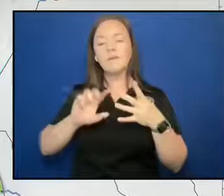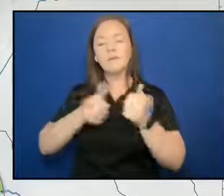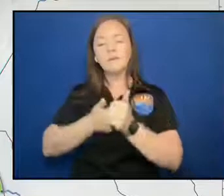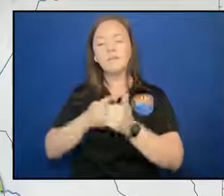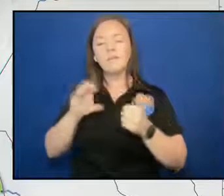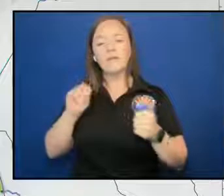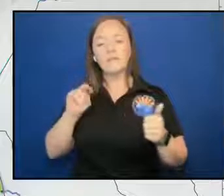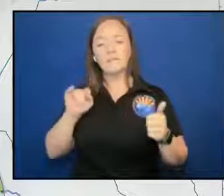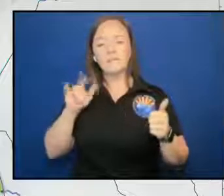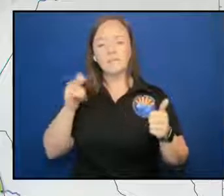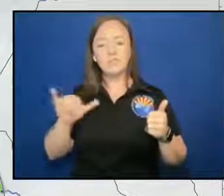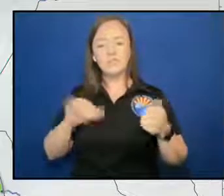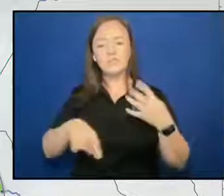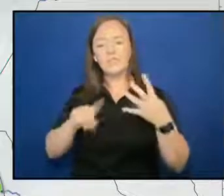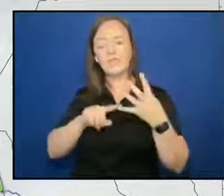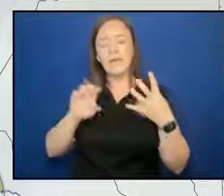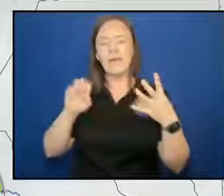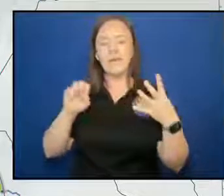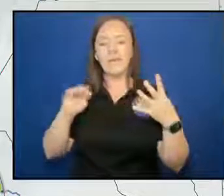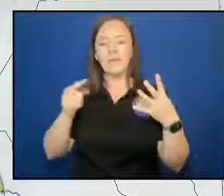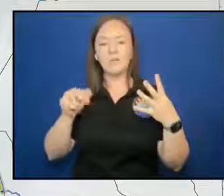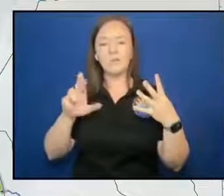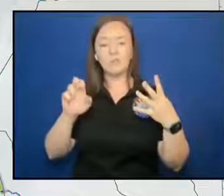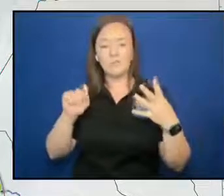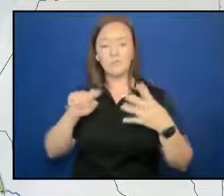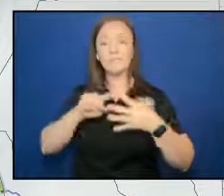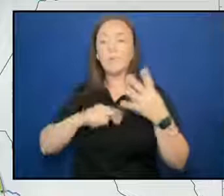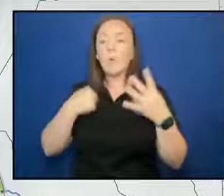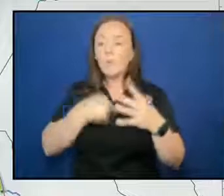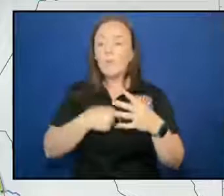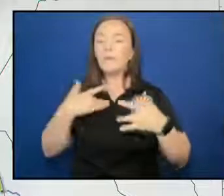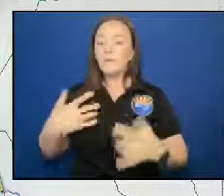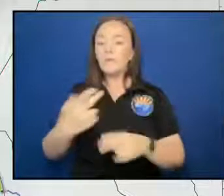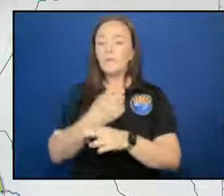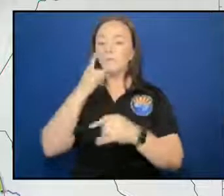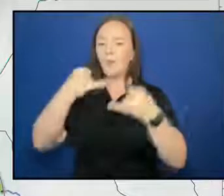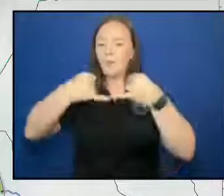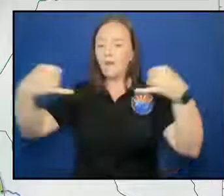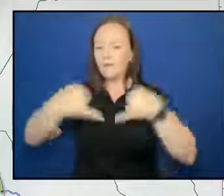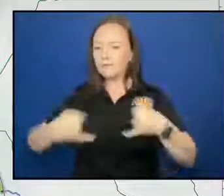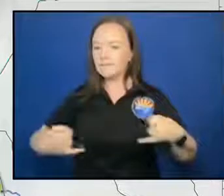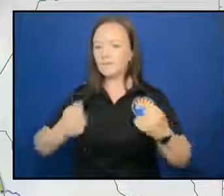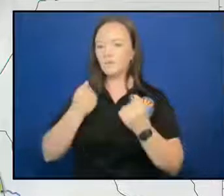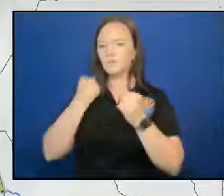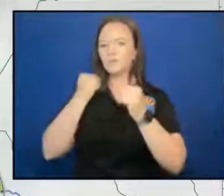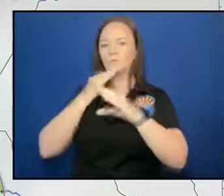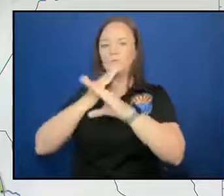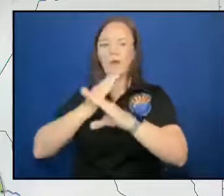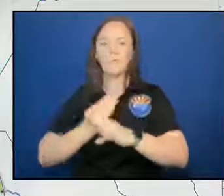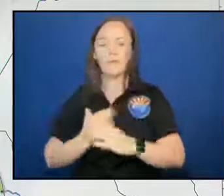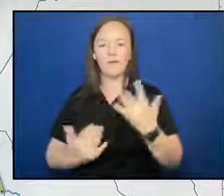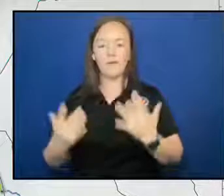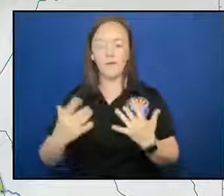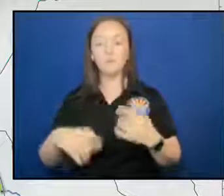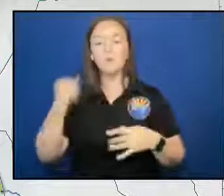ALL RIGHT, BACK TO THE FIRE. WE DID TRANSITION THE MIDNIGHT FIRE ON THE LOCAL UNIT THIS MORNING AT 0700. AND ON THE NORTH ZONE, THE